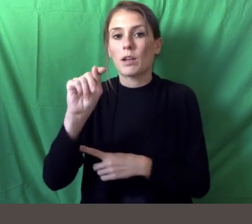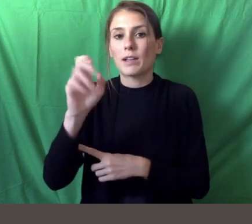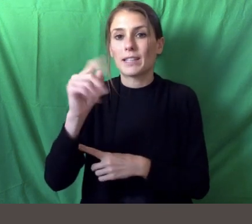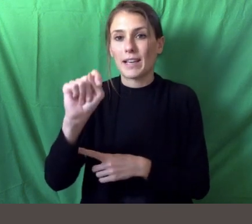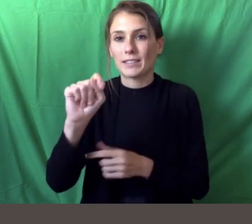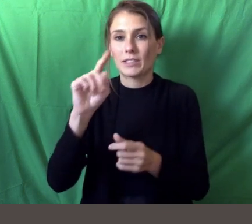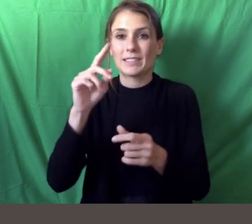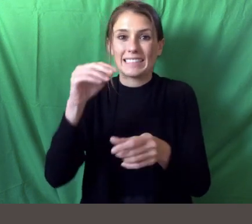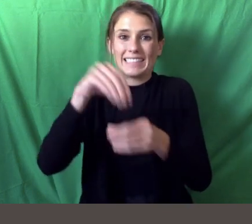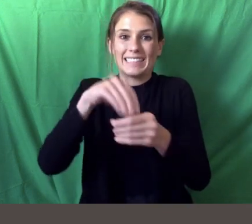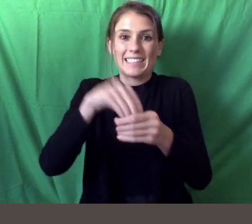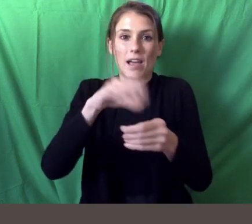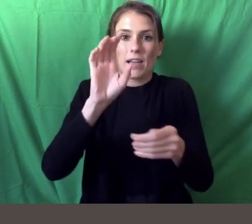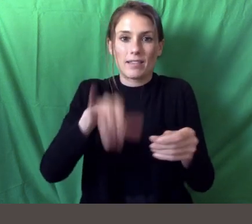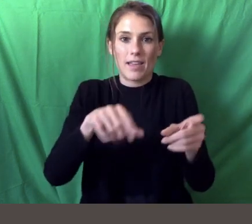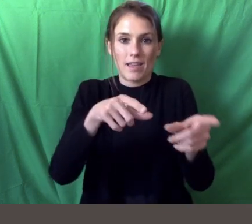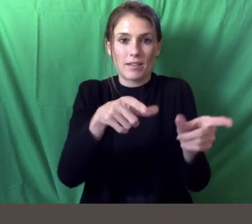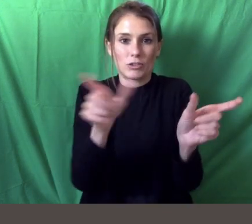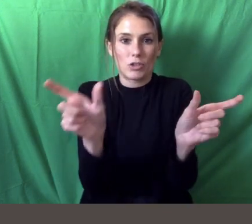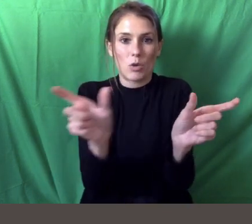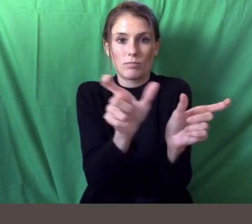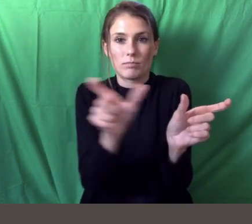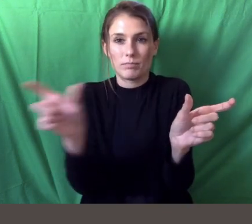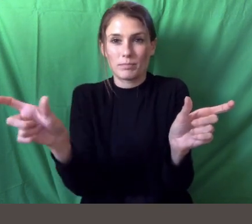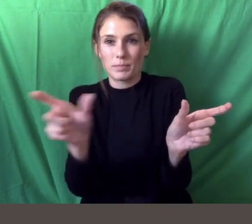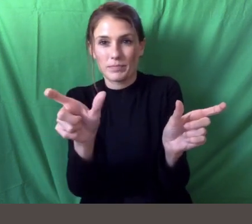which is like an incognito session within the browser.